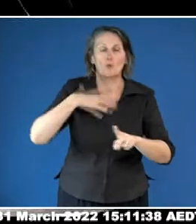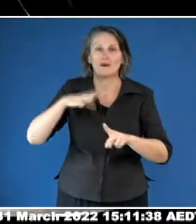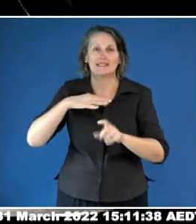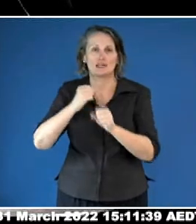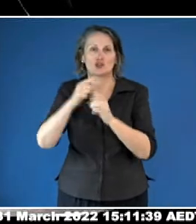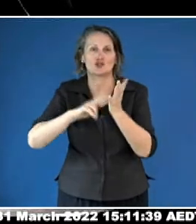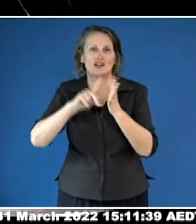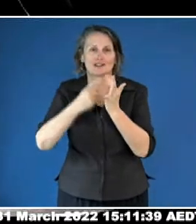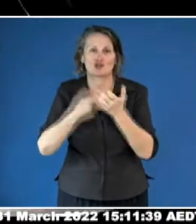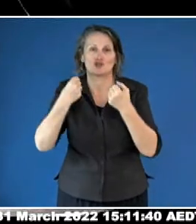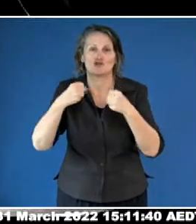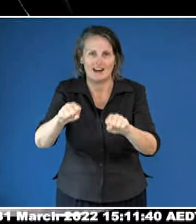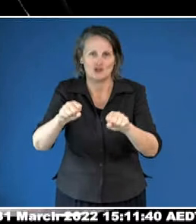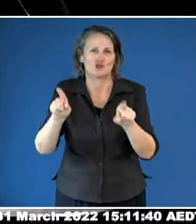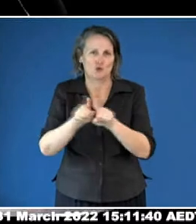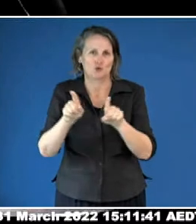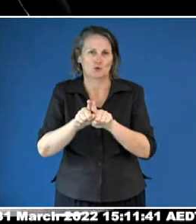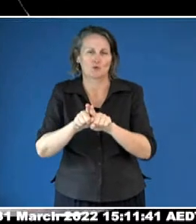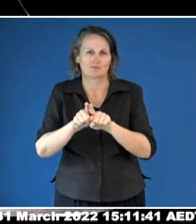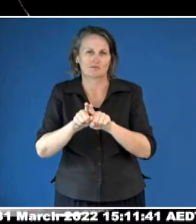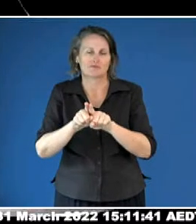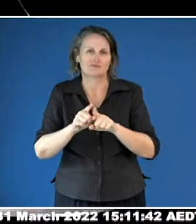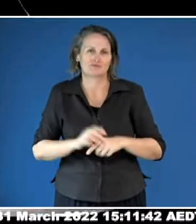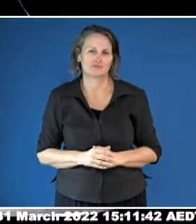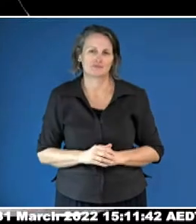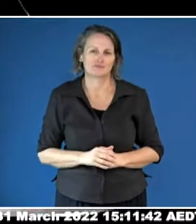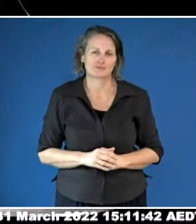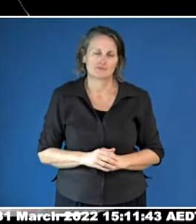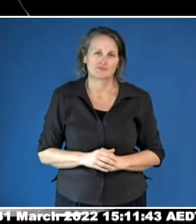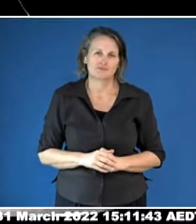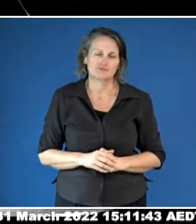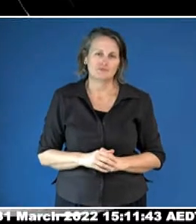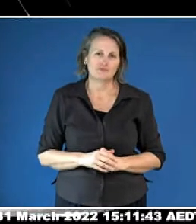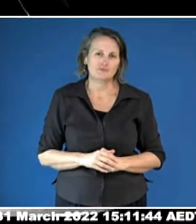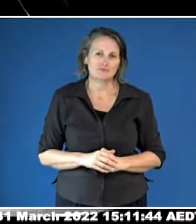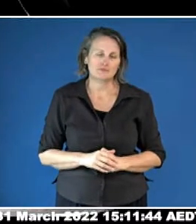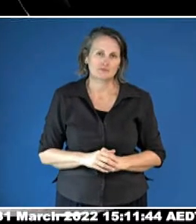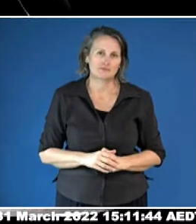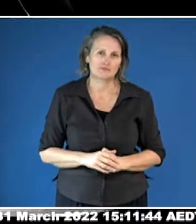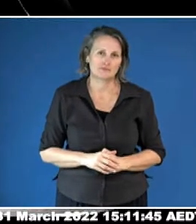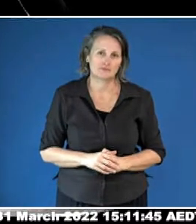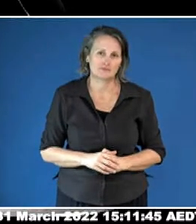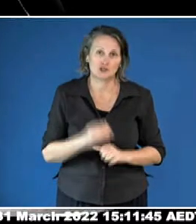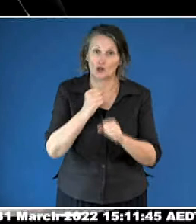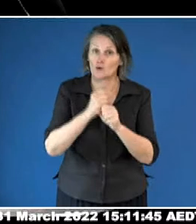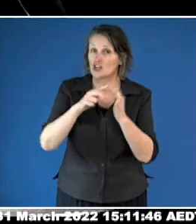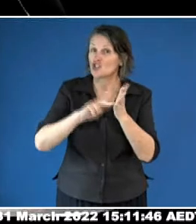So, again, that integration that a gender strategy would also identify what screening tools might need to be applied.